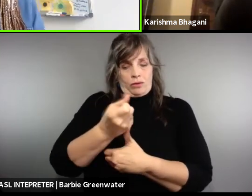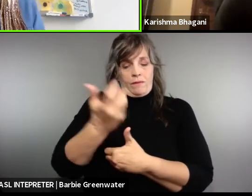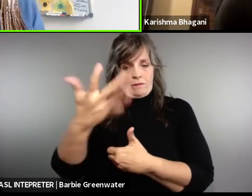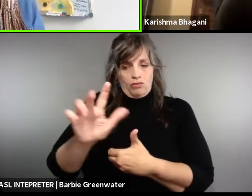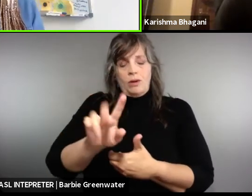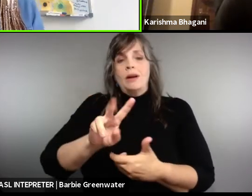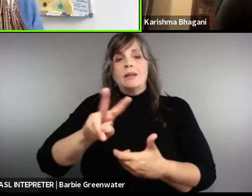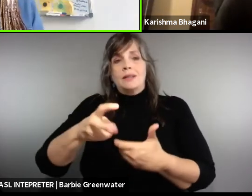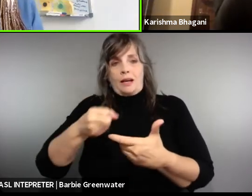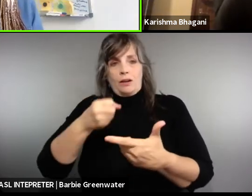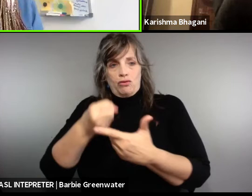in 2005.